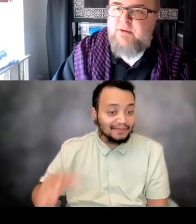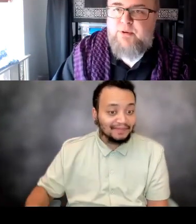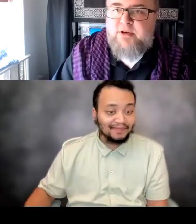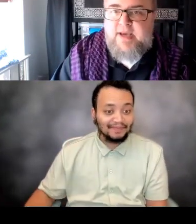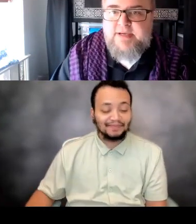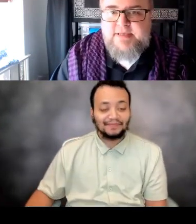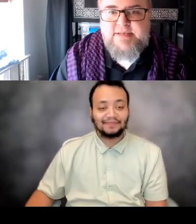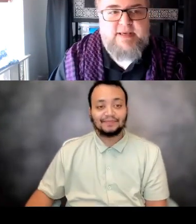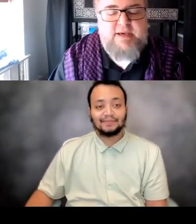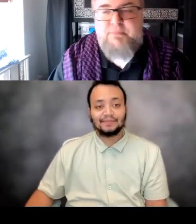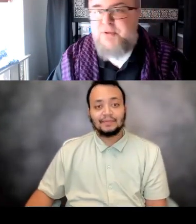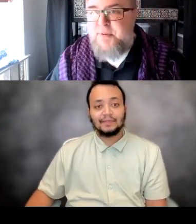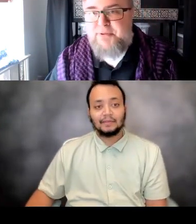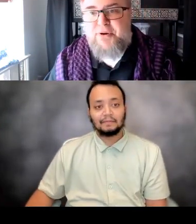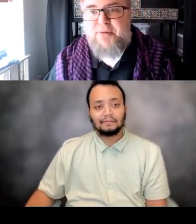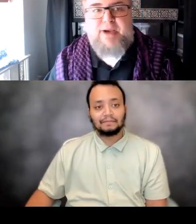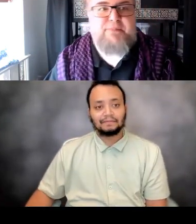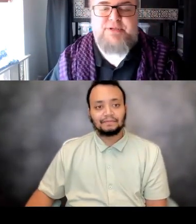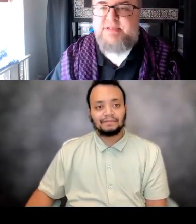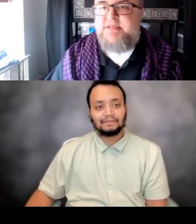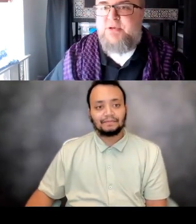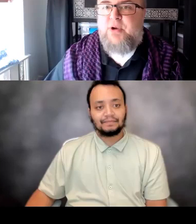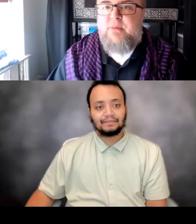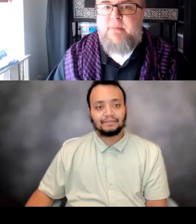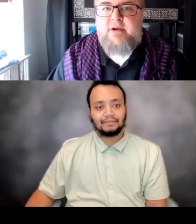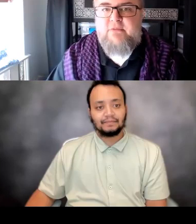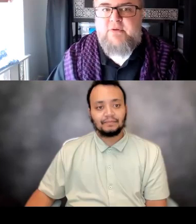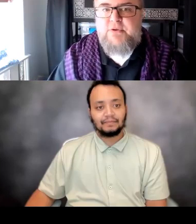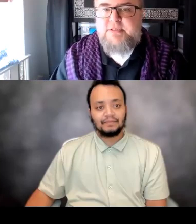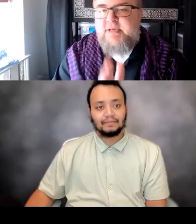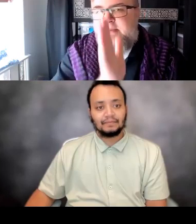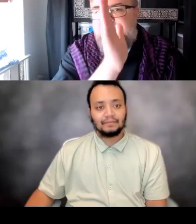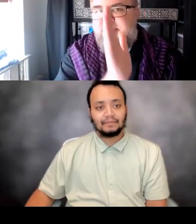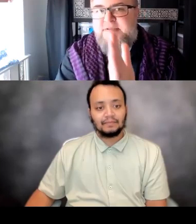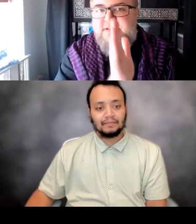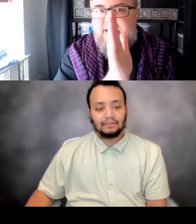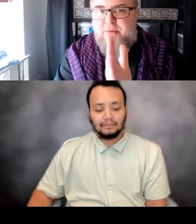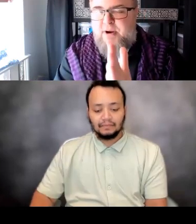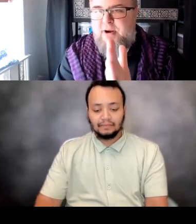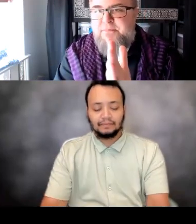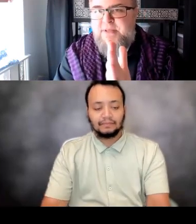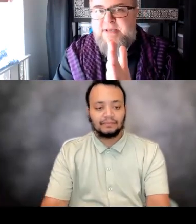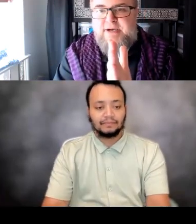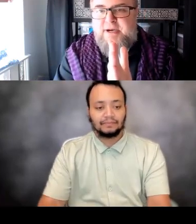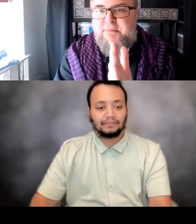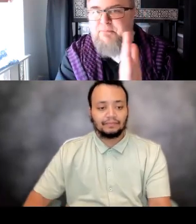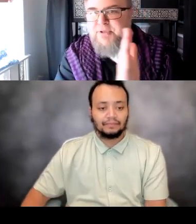The other point of access that most people know about, but just as a quick reminder for folks, there's a little slider bar